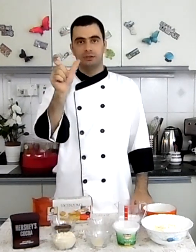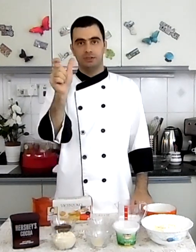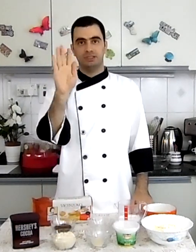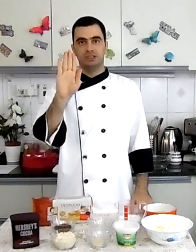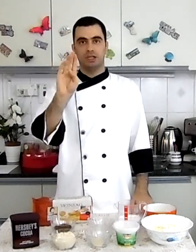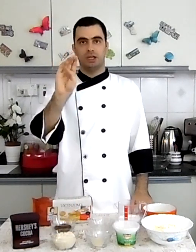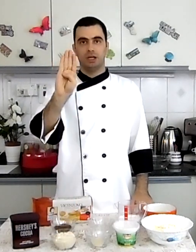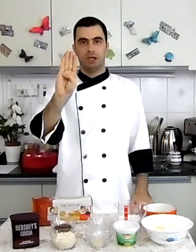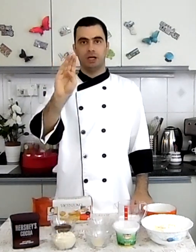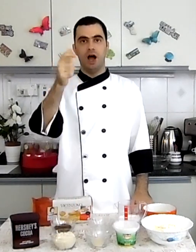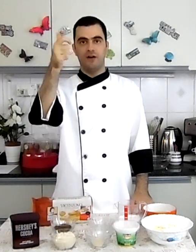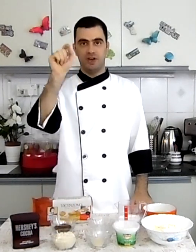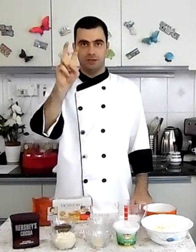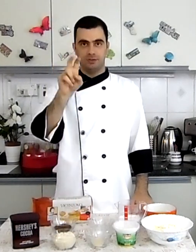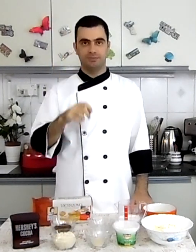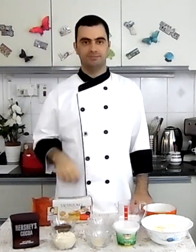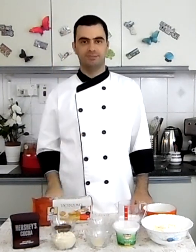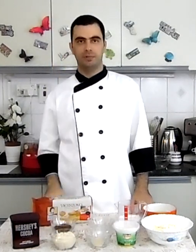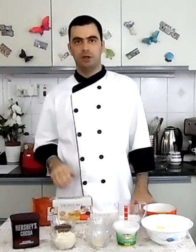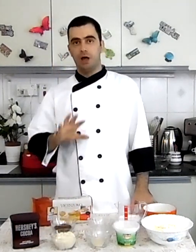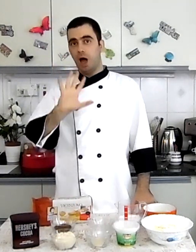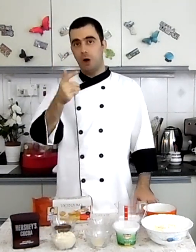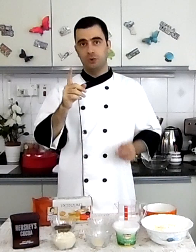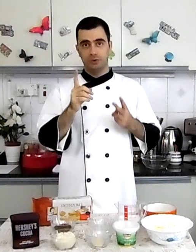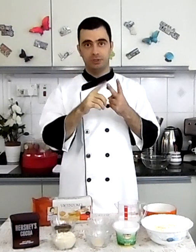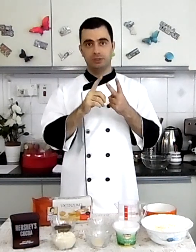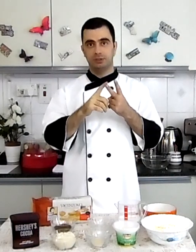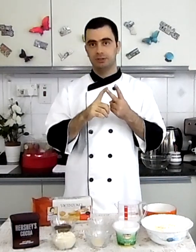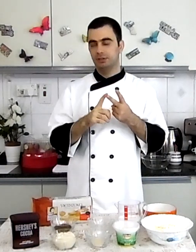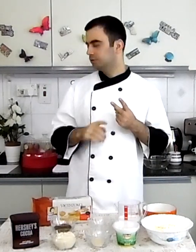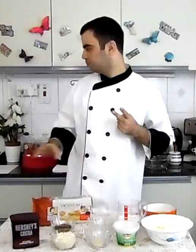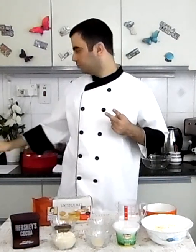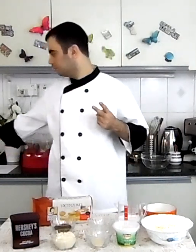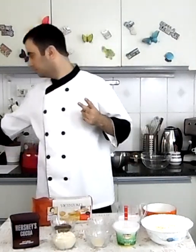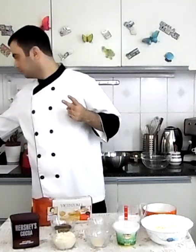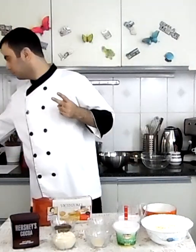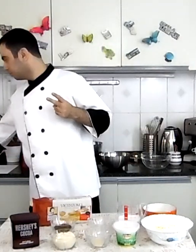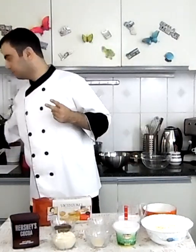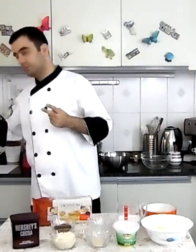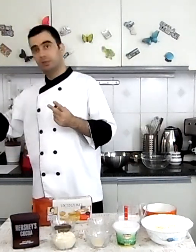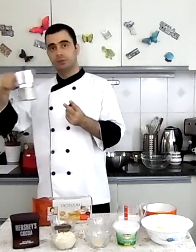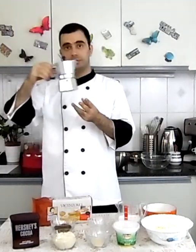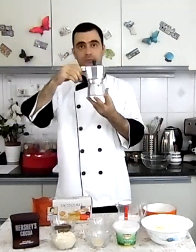Espresso Coffee or Nescafé instant coffee قهوة اسبريسو أو قهوة فورية مثل النسكافيه